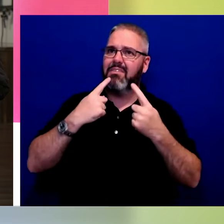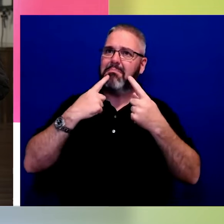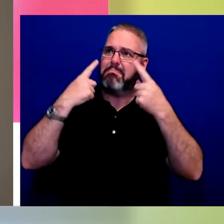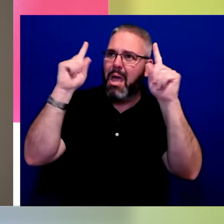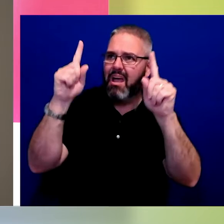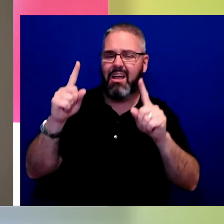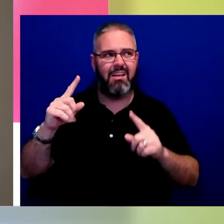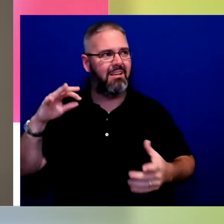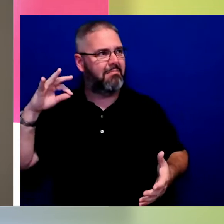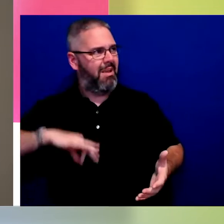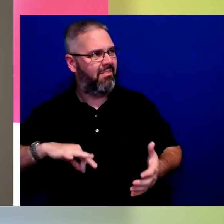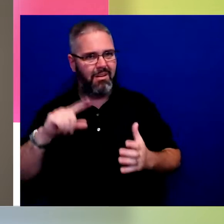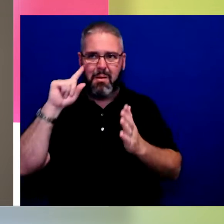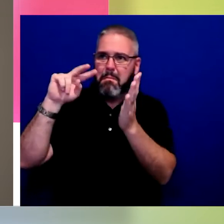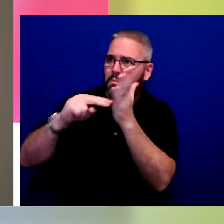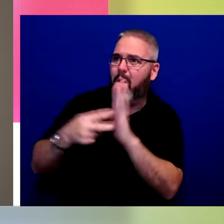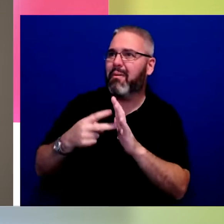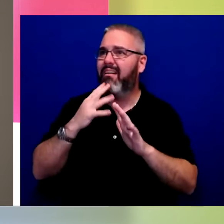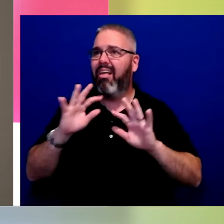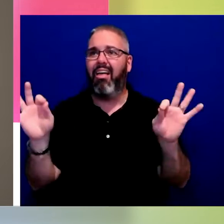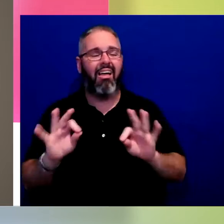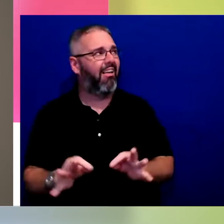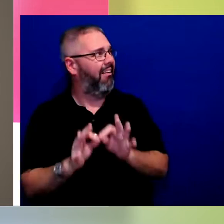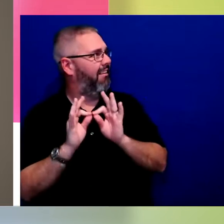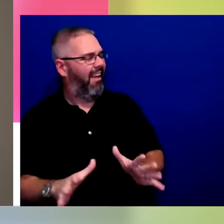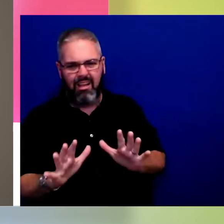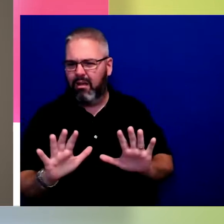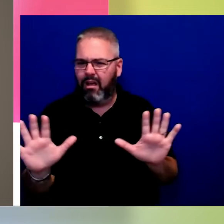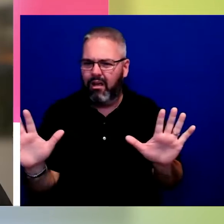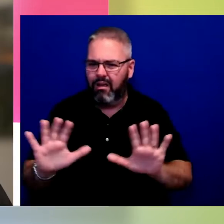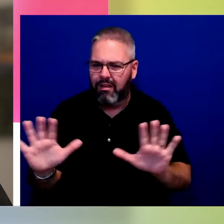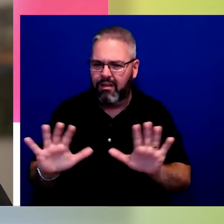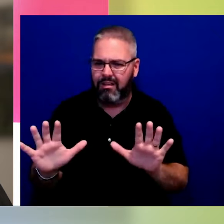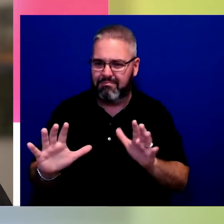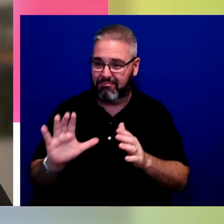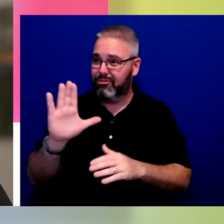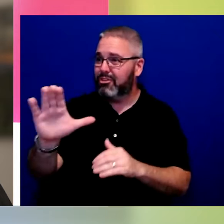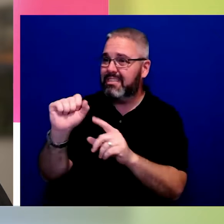no matter what circumstances they may be in. It's a love story